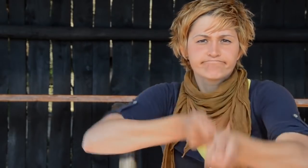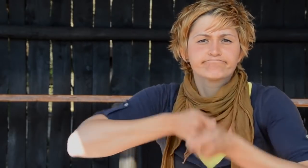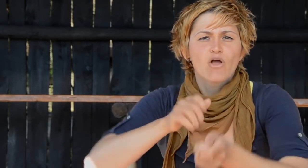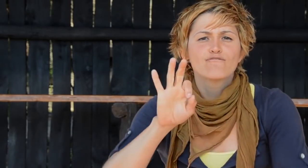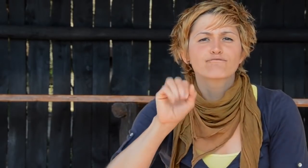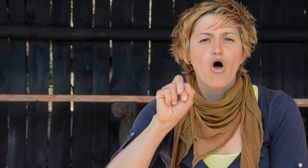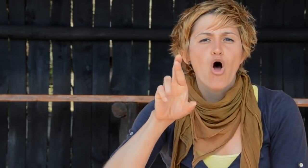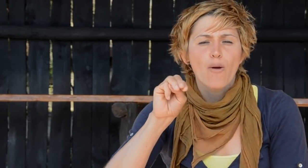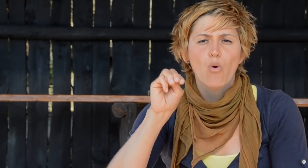began.